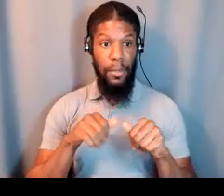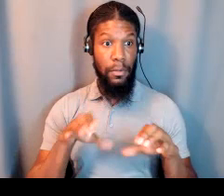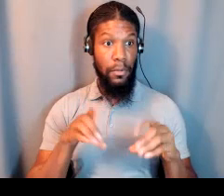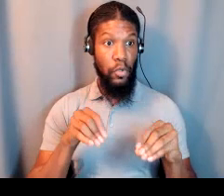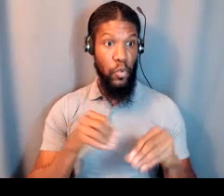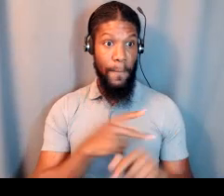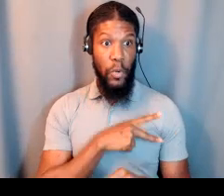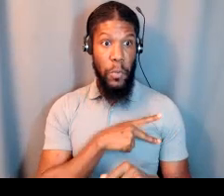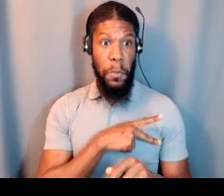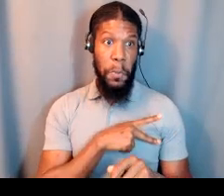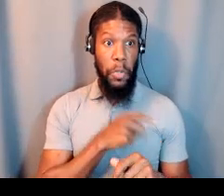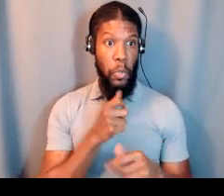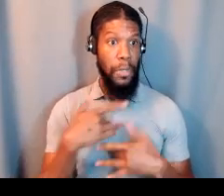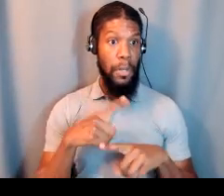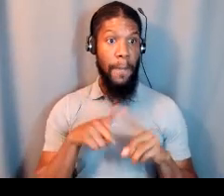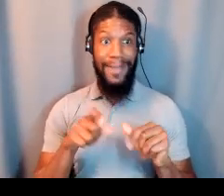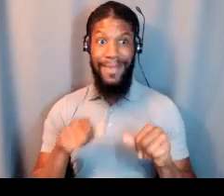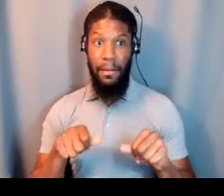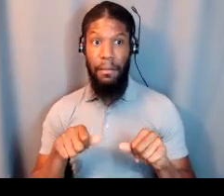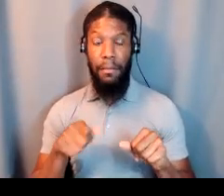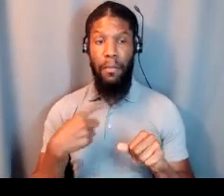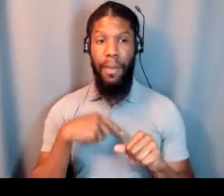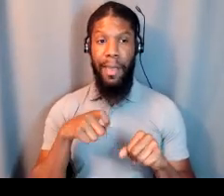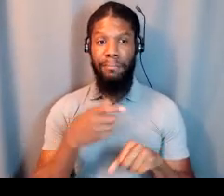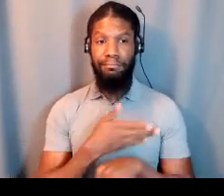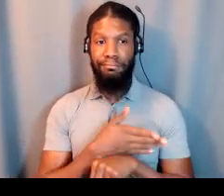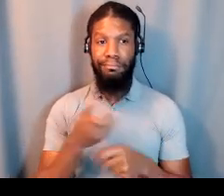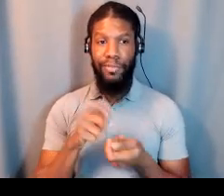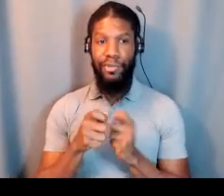it s something we have to actively work to create. In large part, we work to create antiracist policies